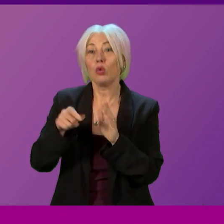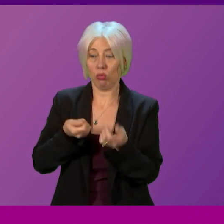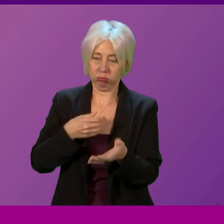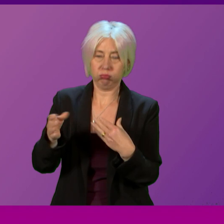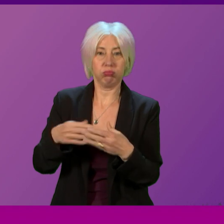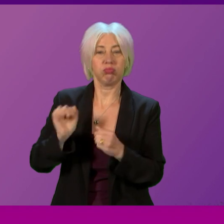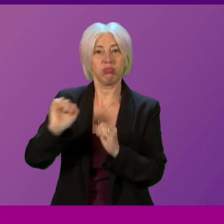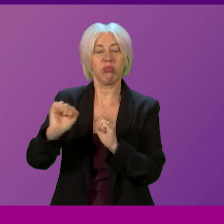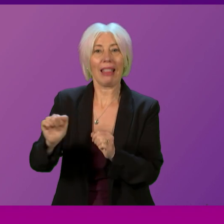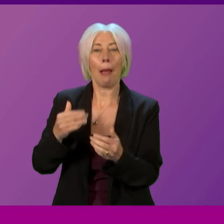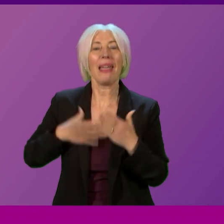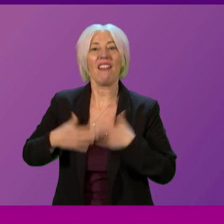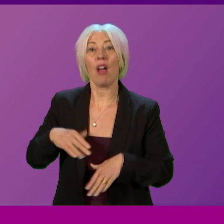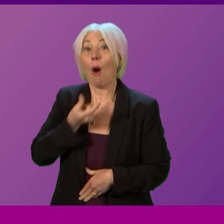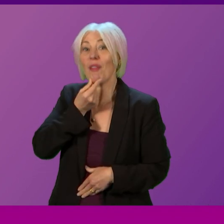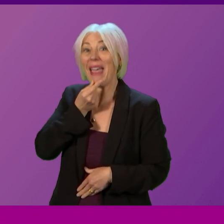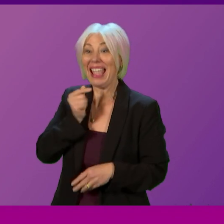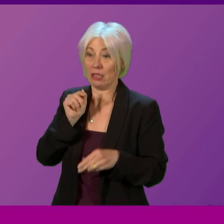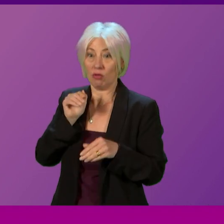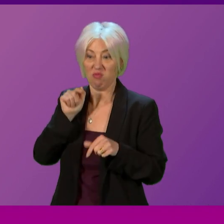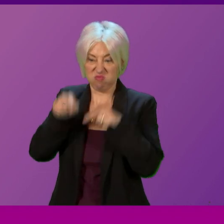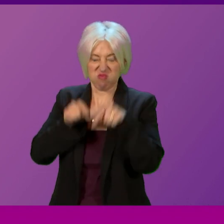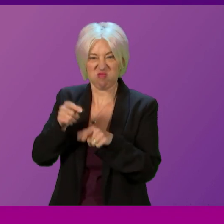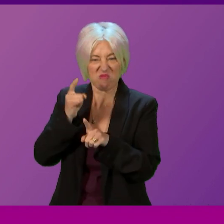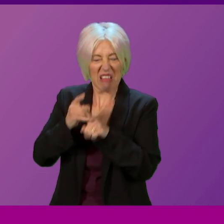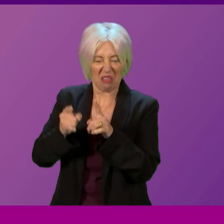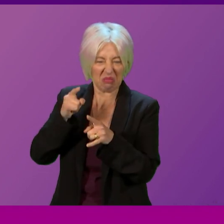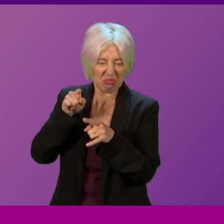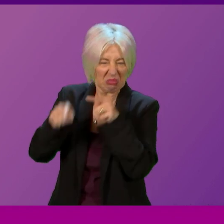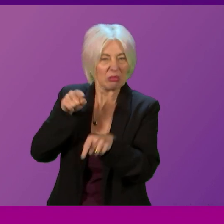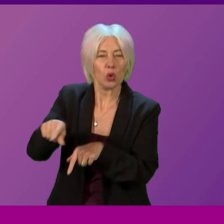Some of those recommendations are controversial, and we are committed to consulting on proposals